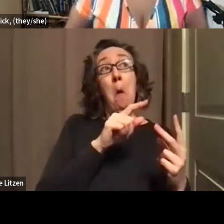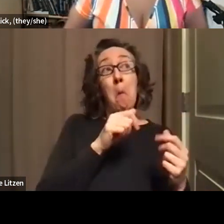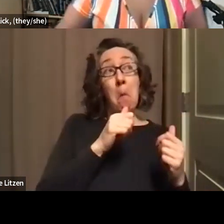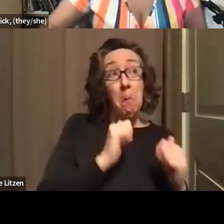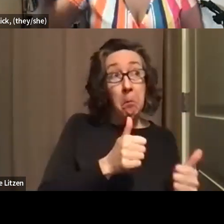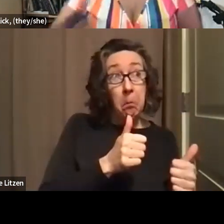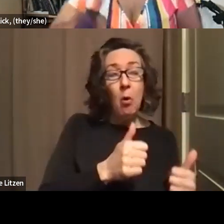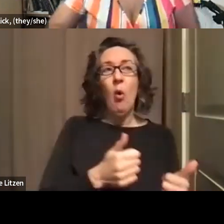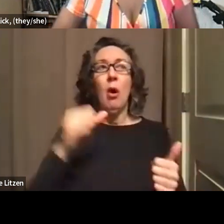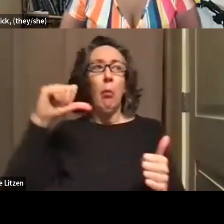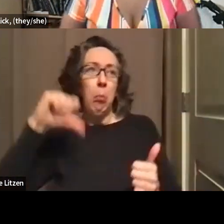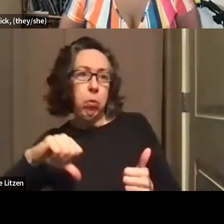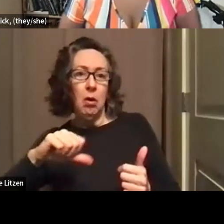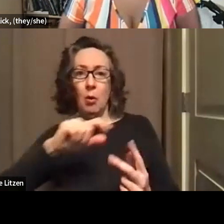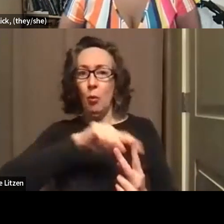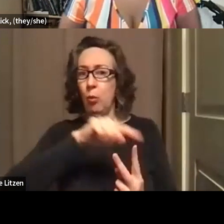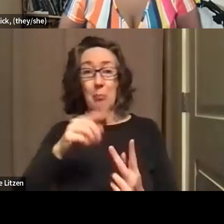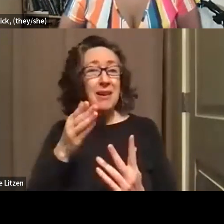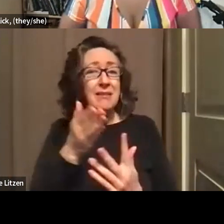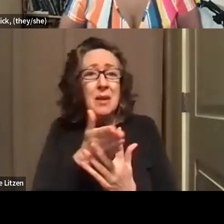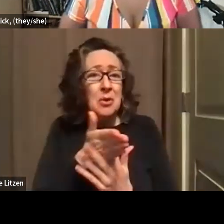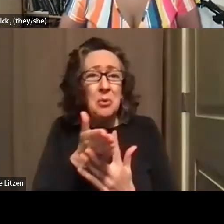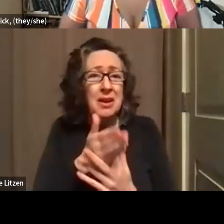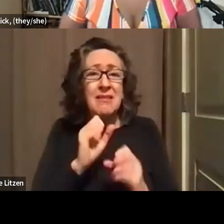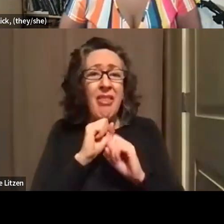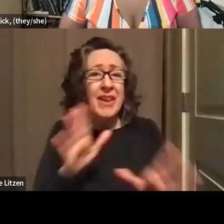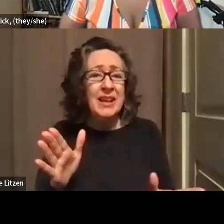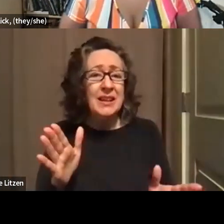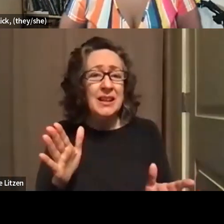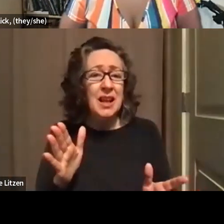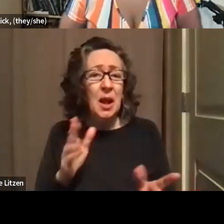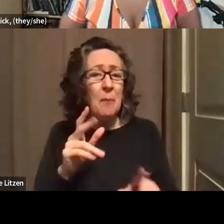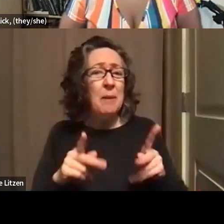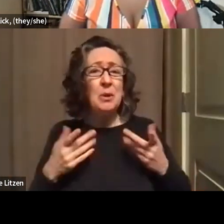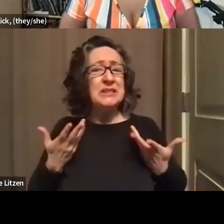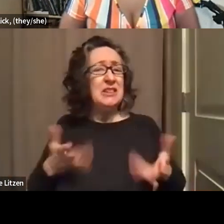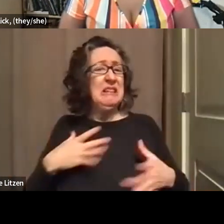But that in between, we don't want any of.